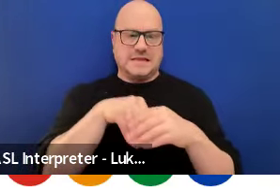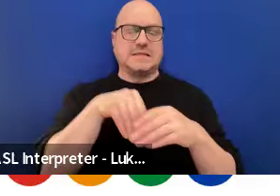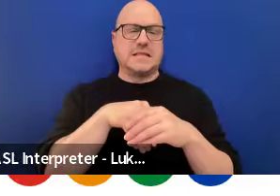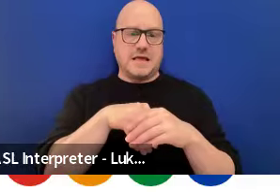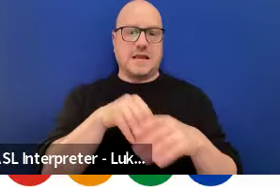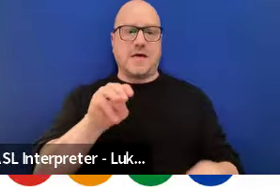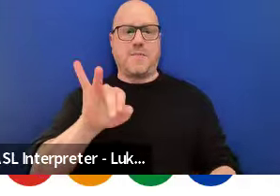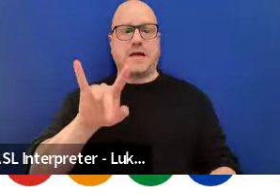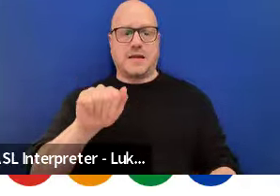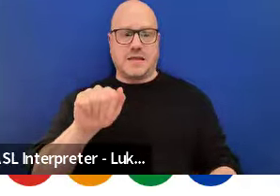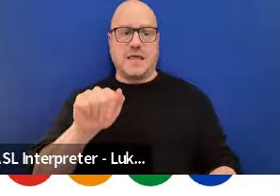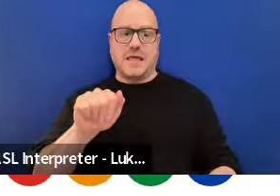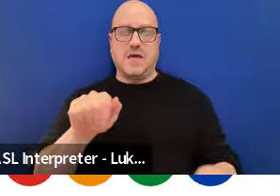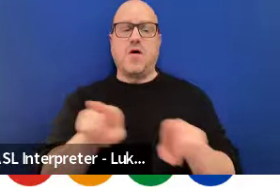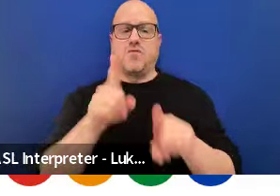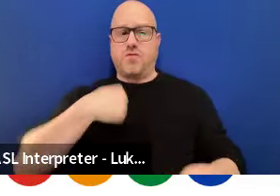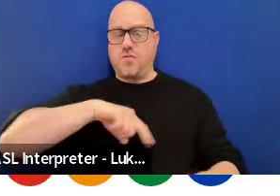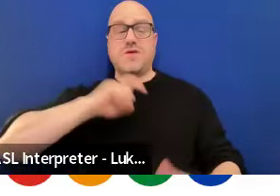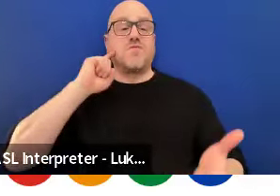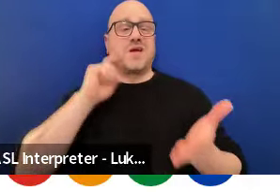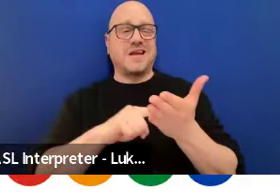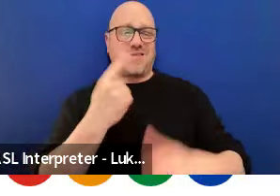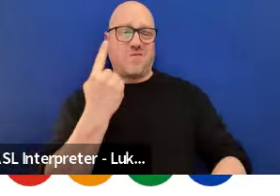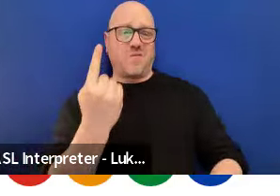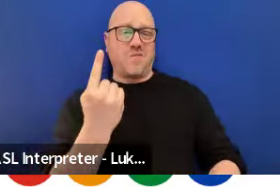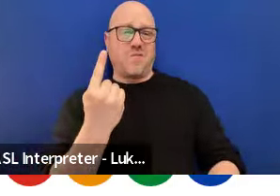WE RECEIVED -- I THINK